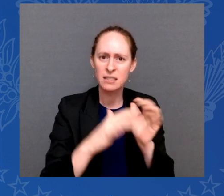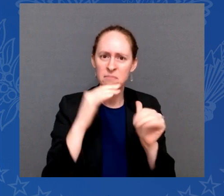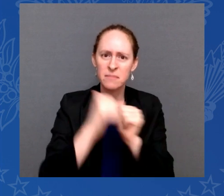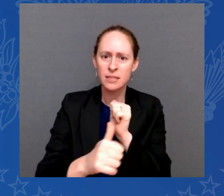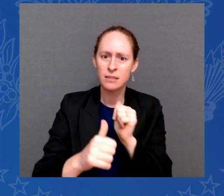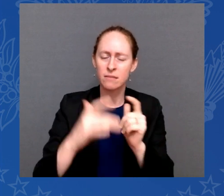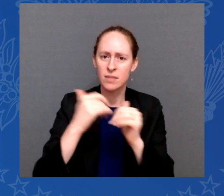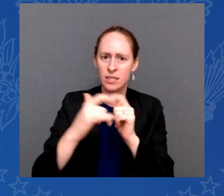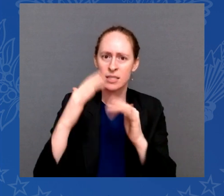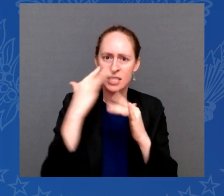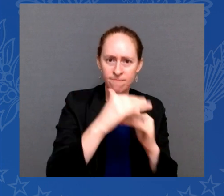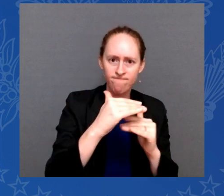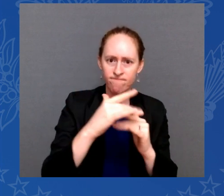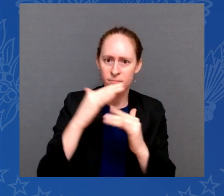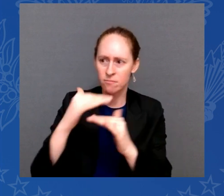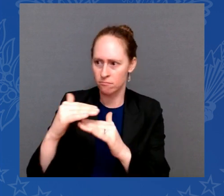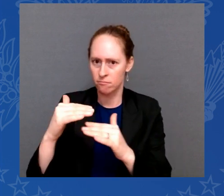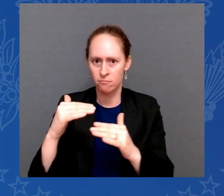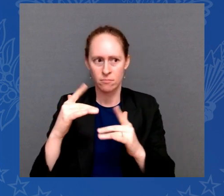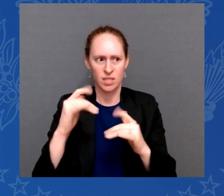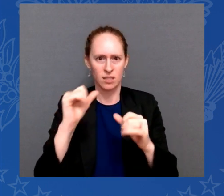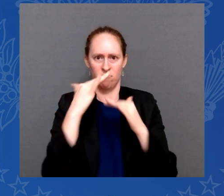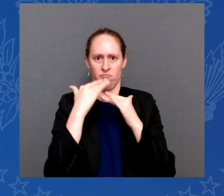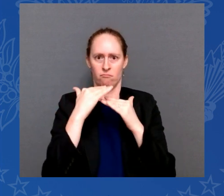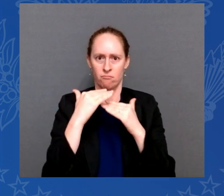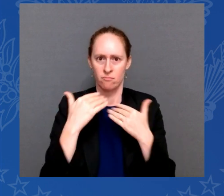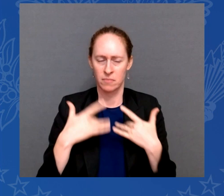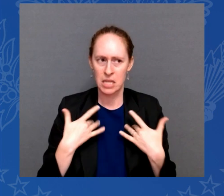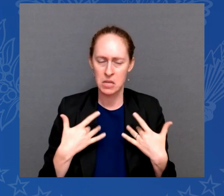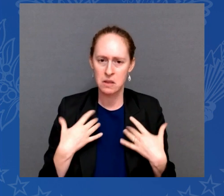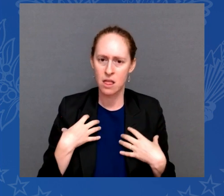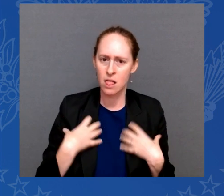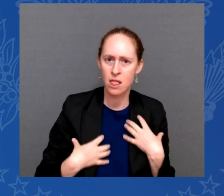They are confused. When you look at a map -- which I have here somewhere --